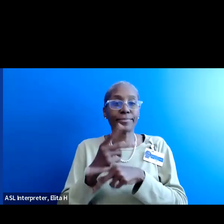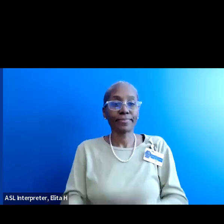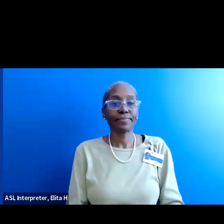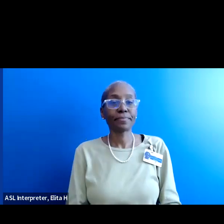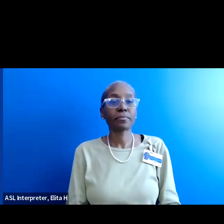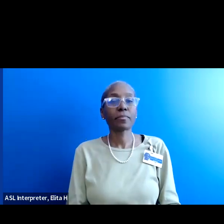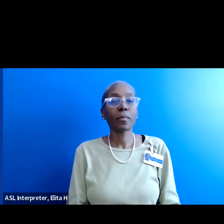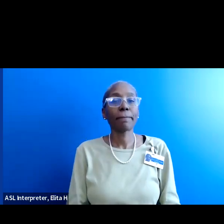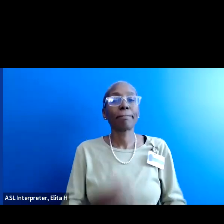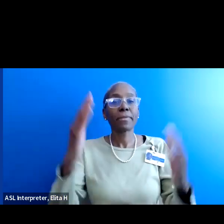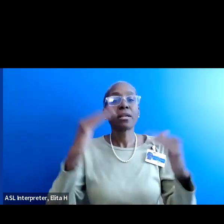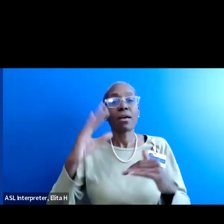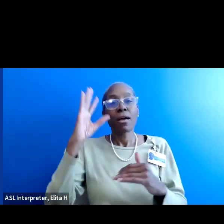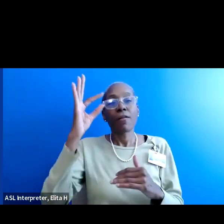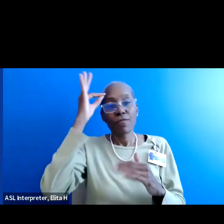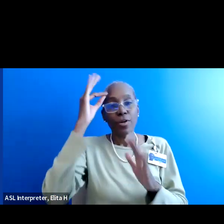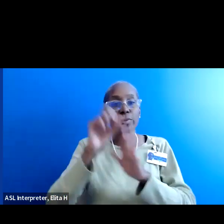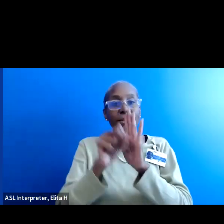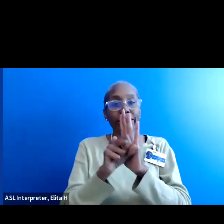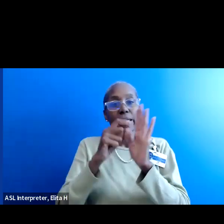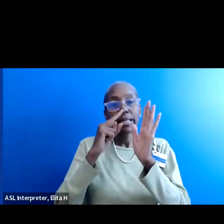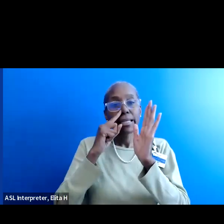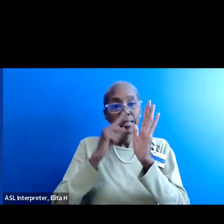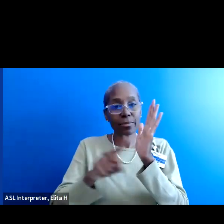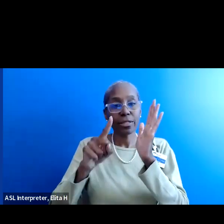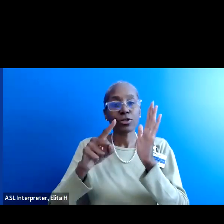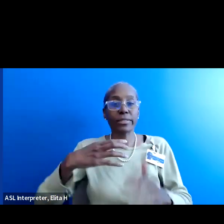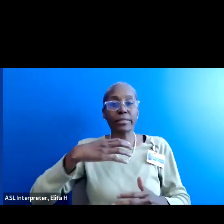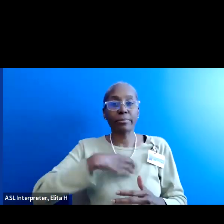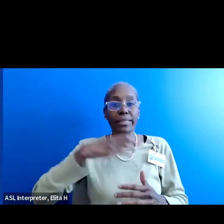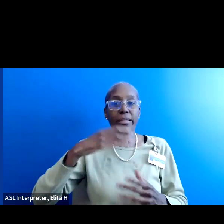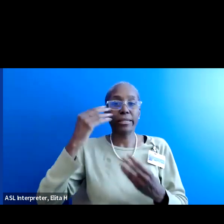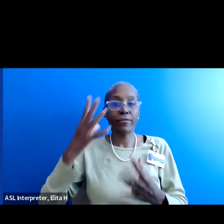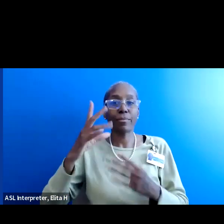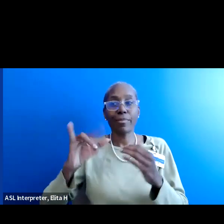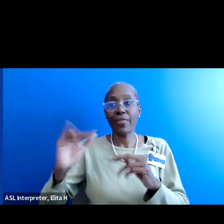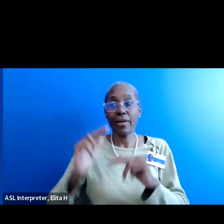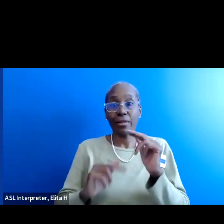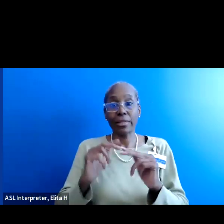Look at federal and state inspection and complaint investigation for that facility. That is available publicly.